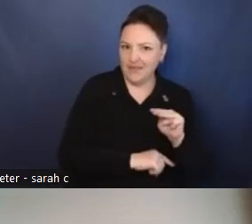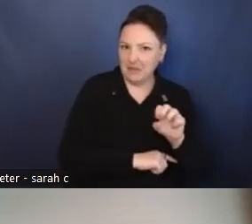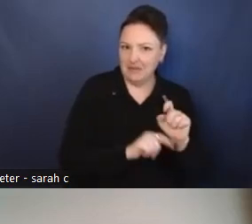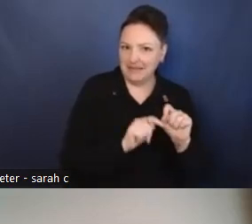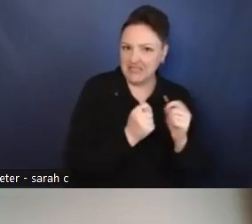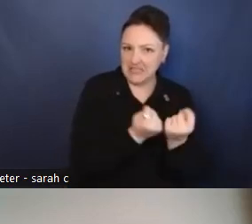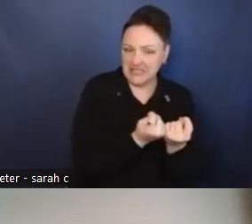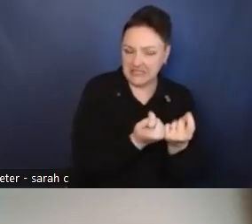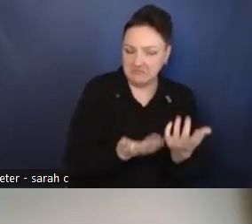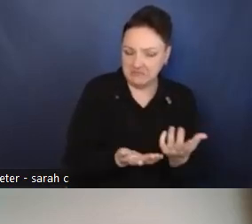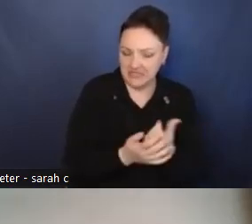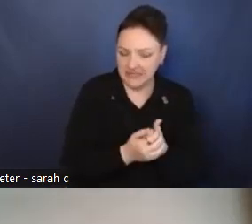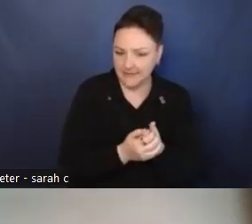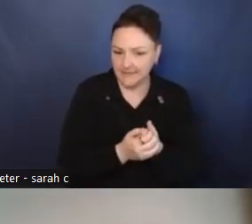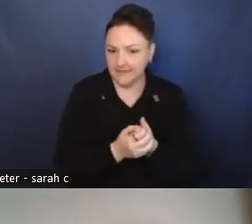Let's see. I think if I do it this way